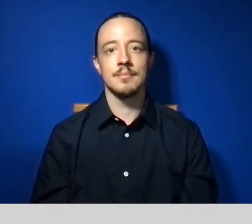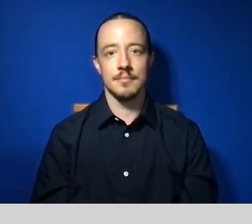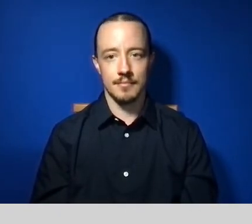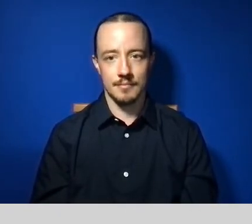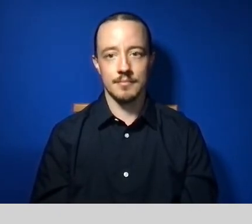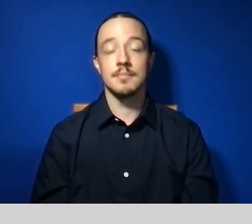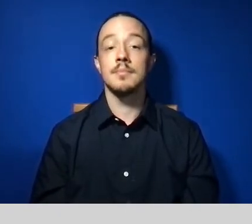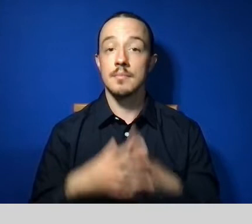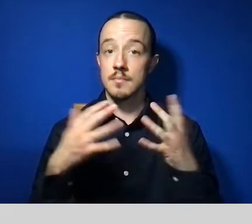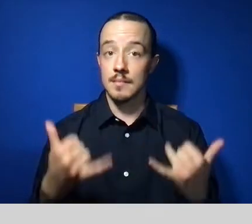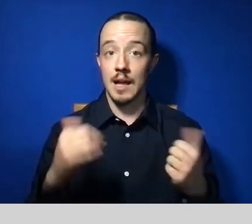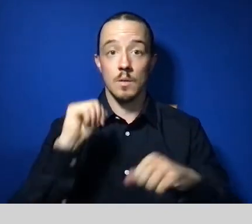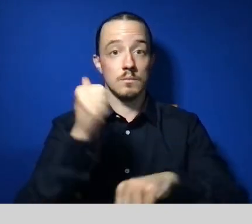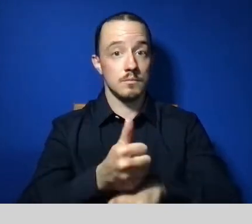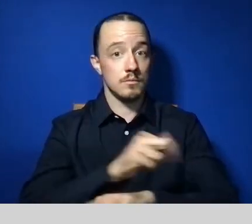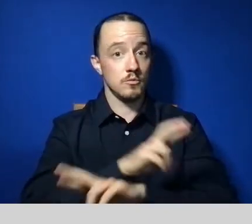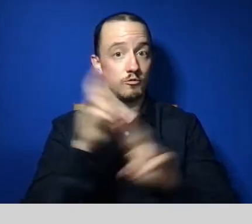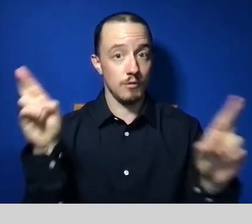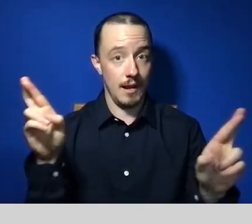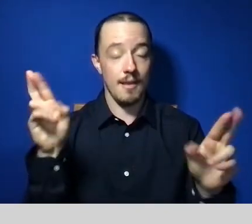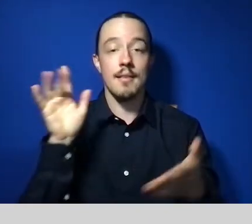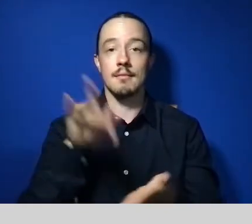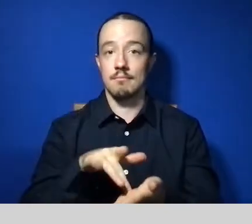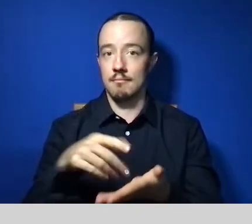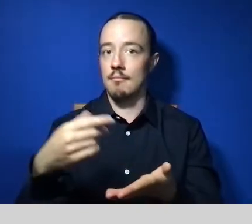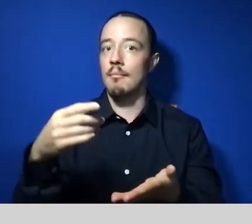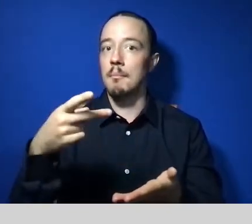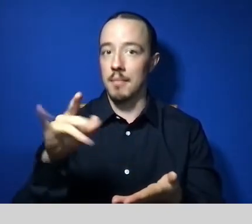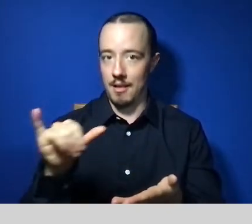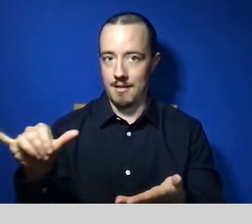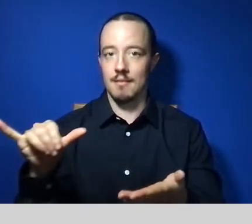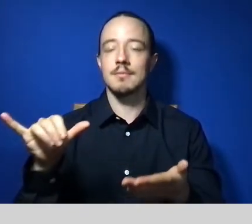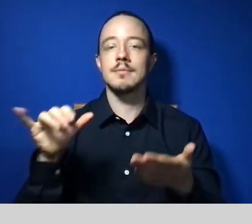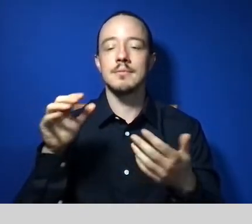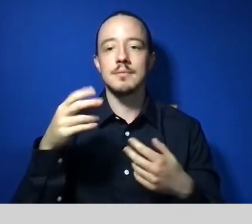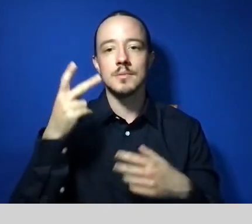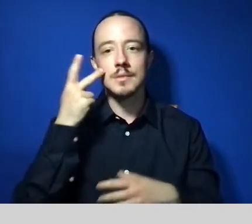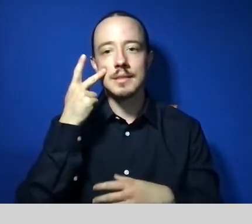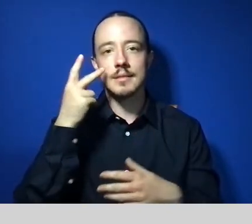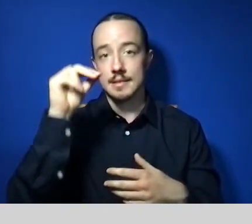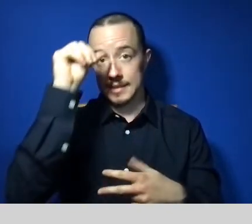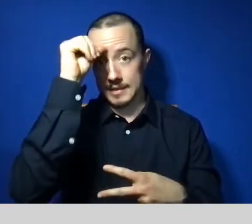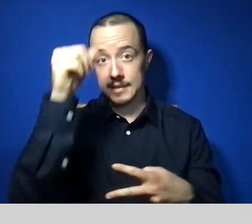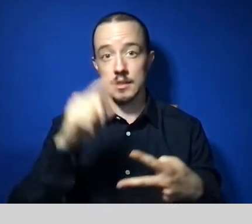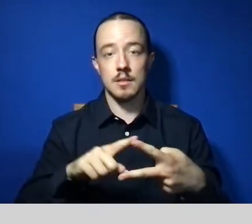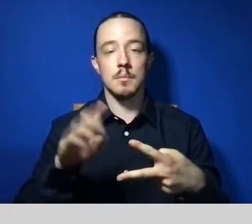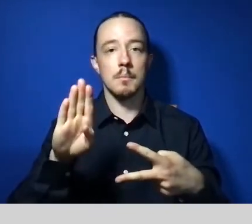Okay. So I'm gonna hit play here and notice that in our example, India shows up here,